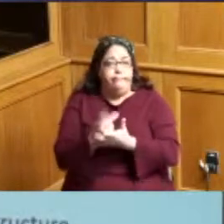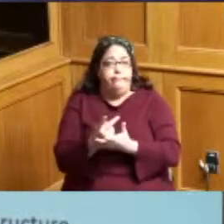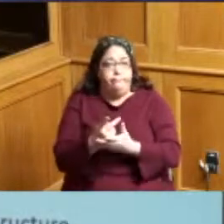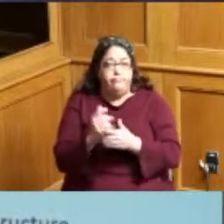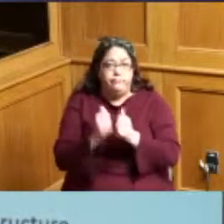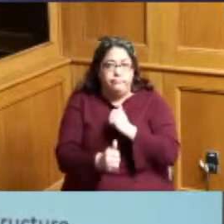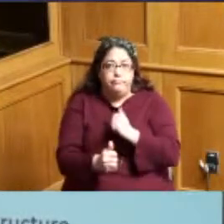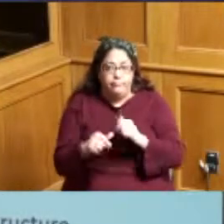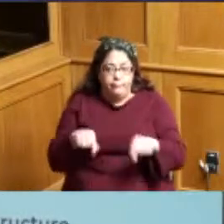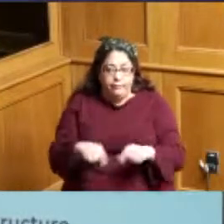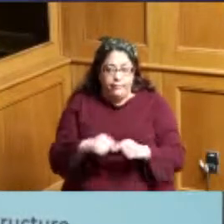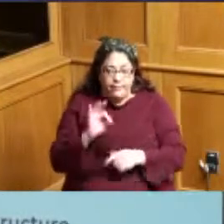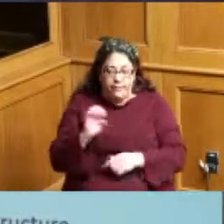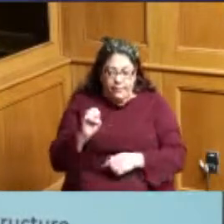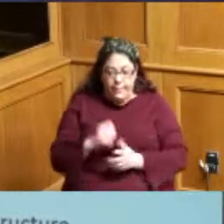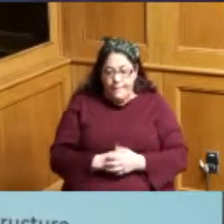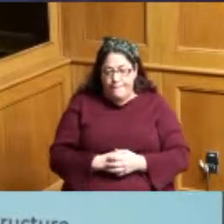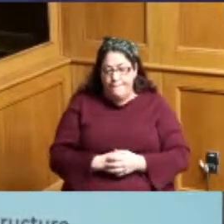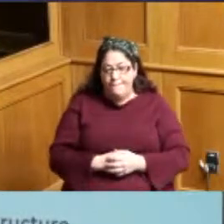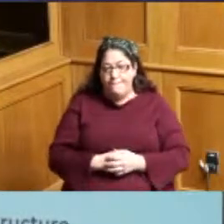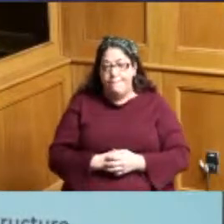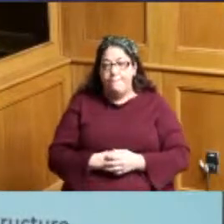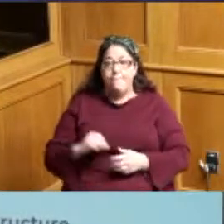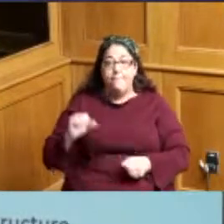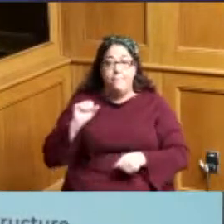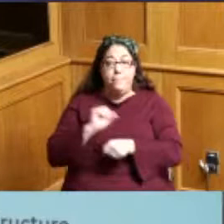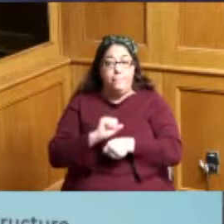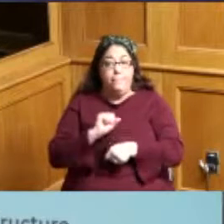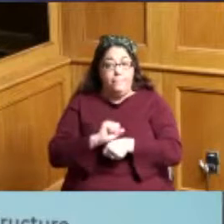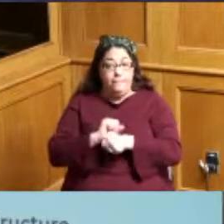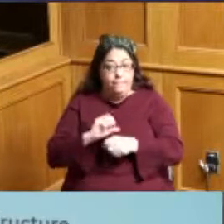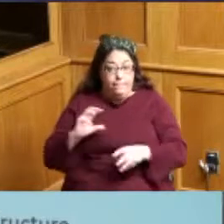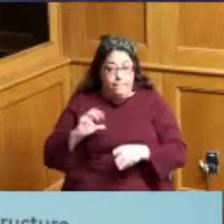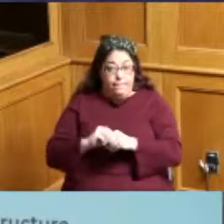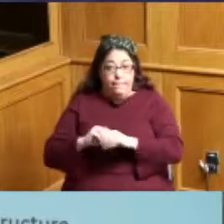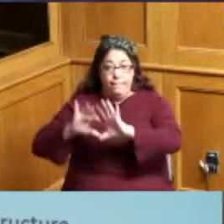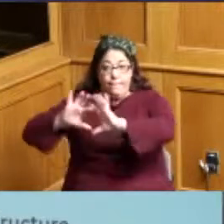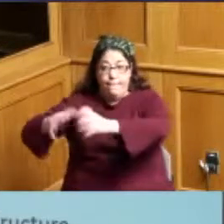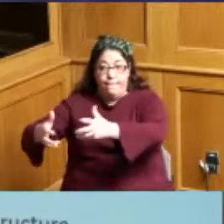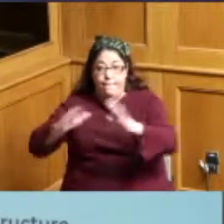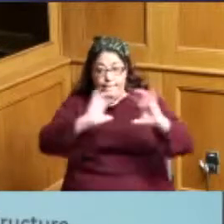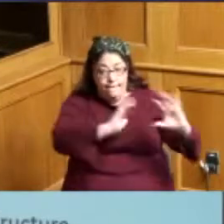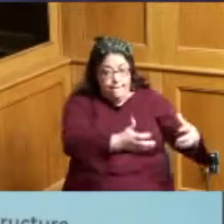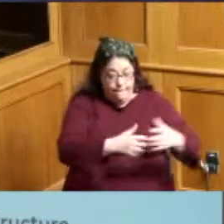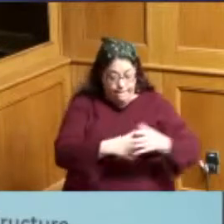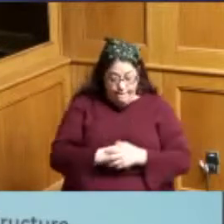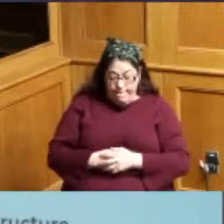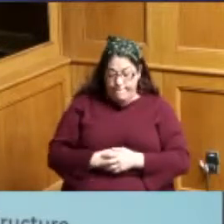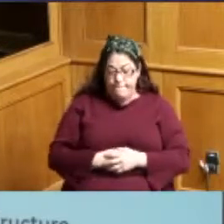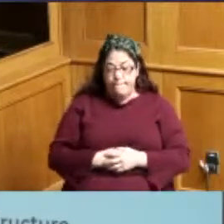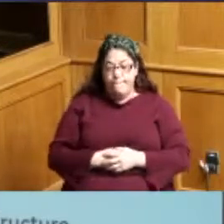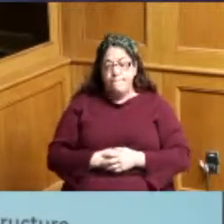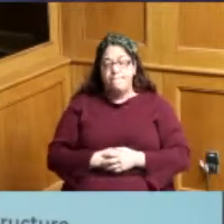the work to date has been focused in two areas the first which you'll hear about today